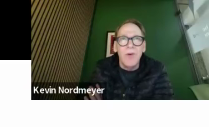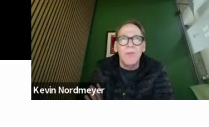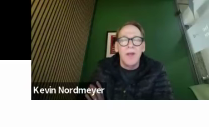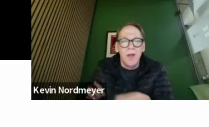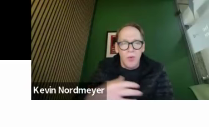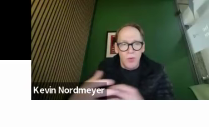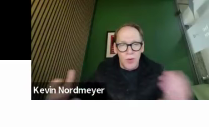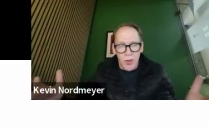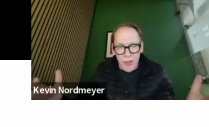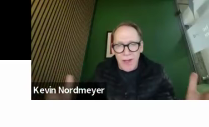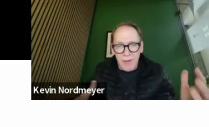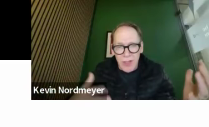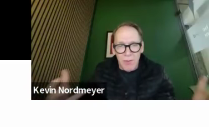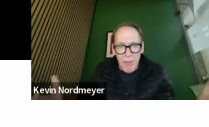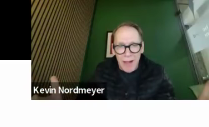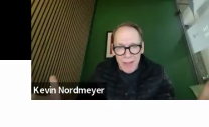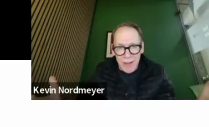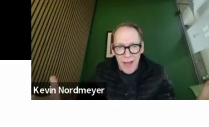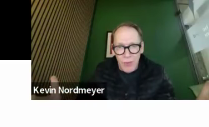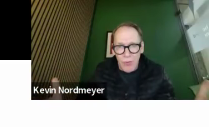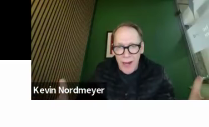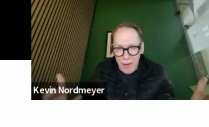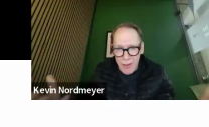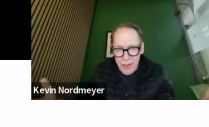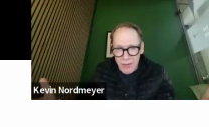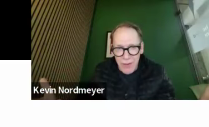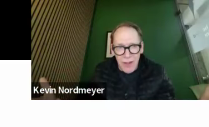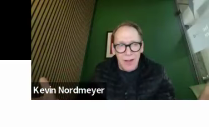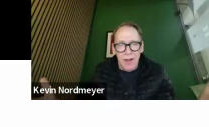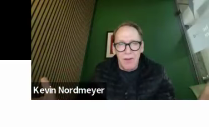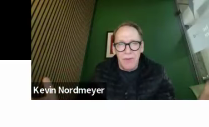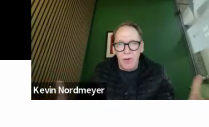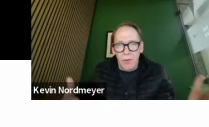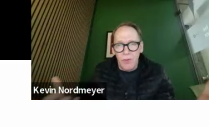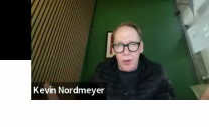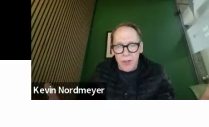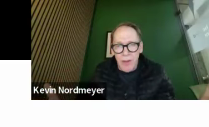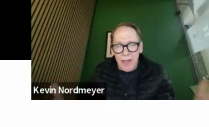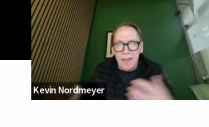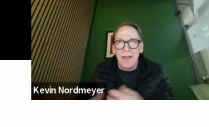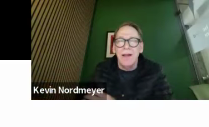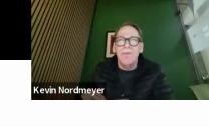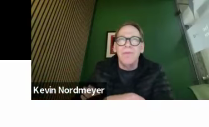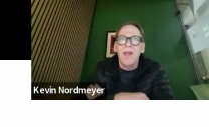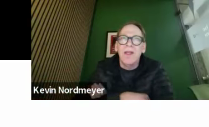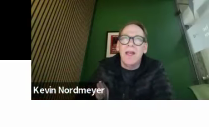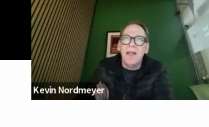and then we're you also, then you have to start balancing that with realities of overall space.